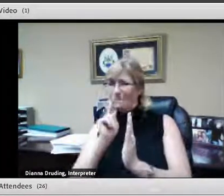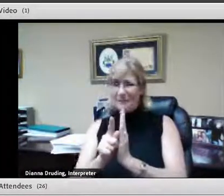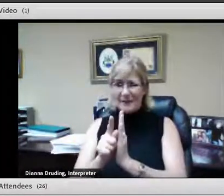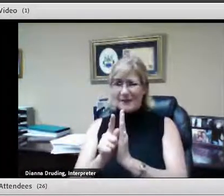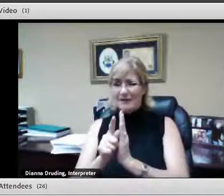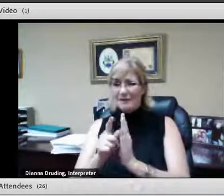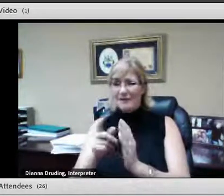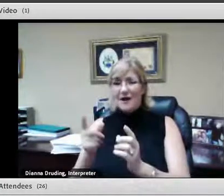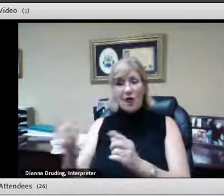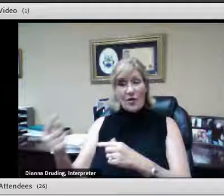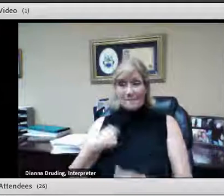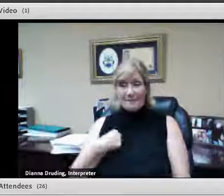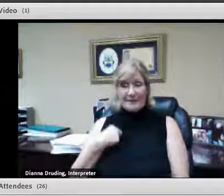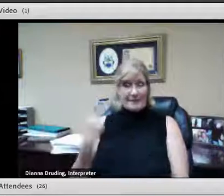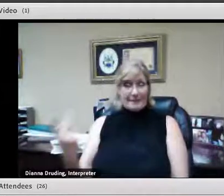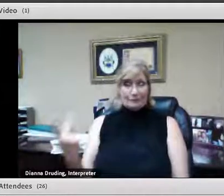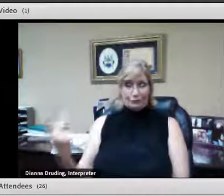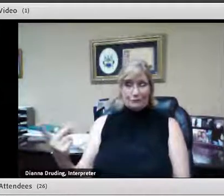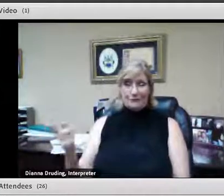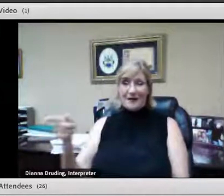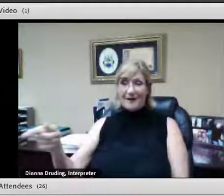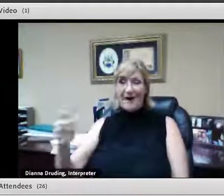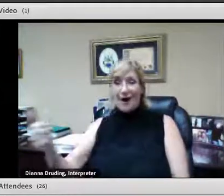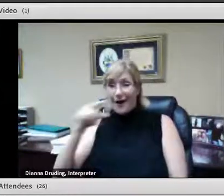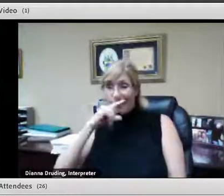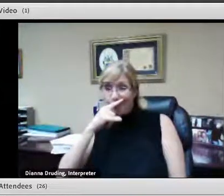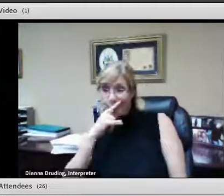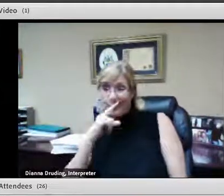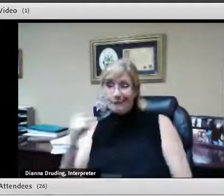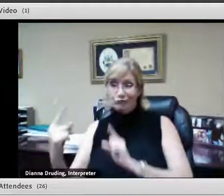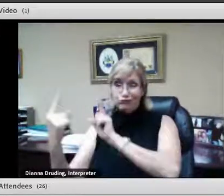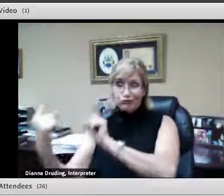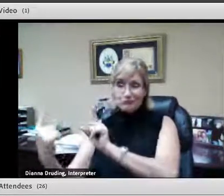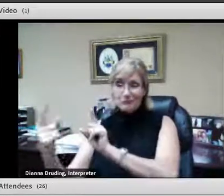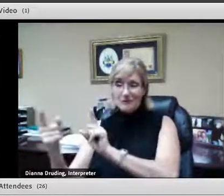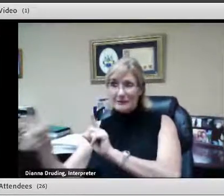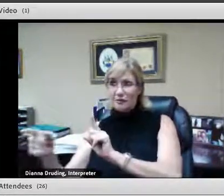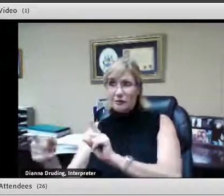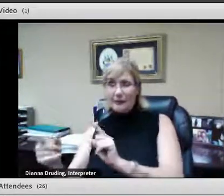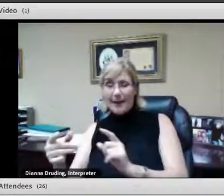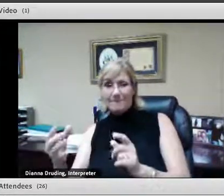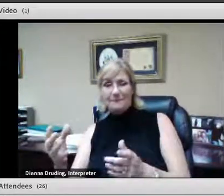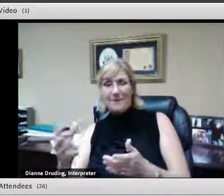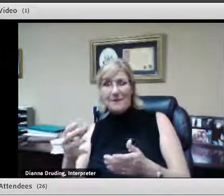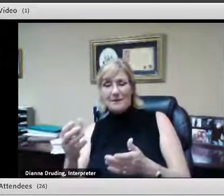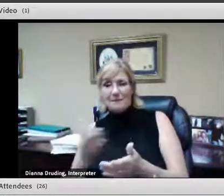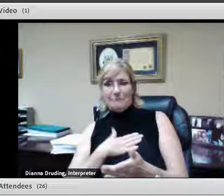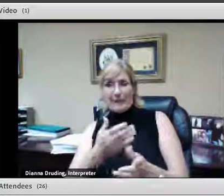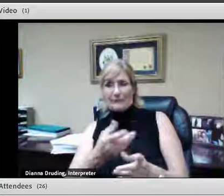between me and one other kid, and she kept beating my speed record for naming all the states,